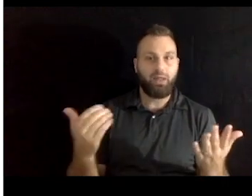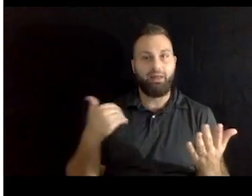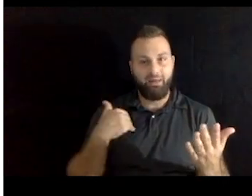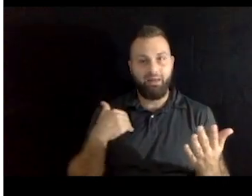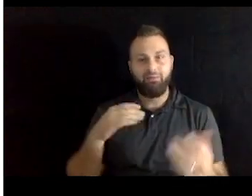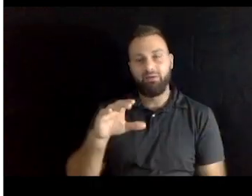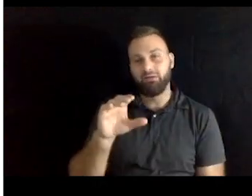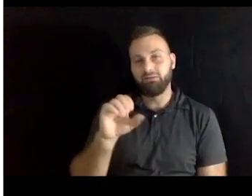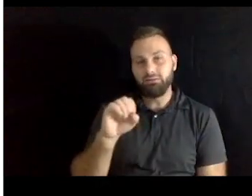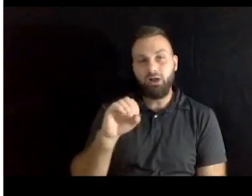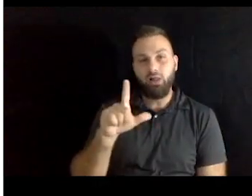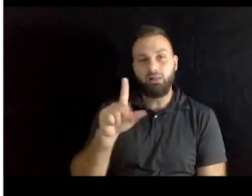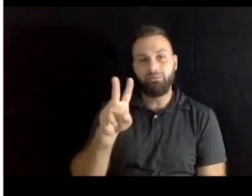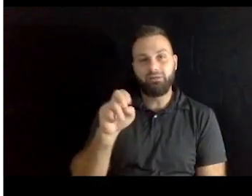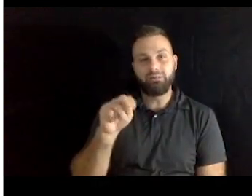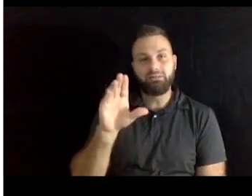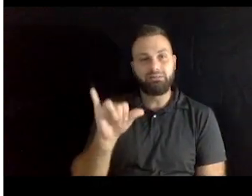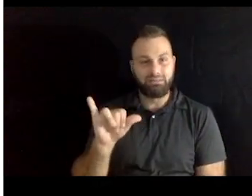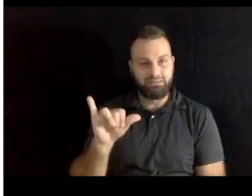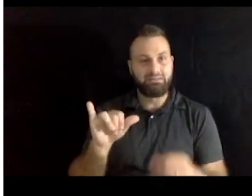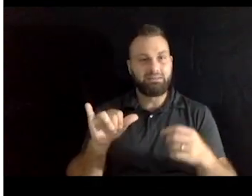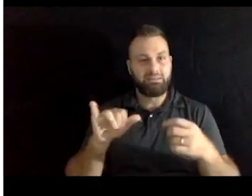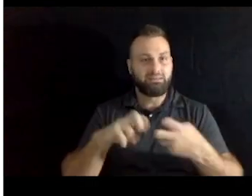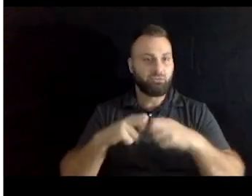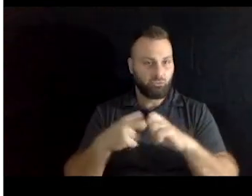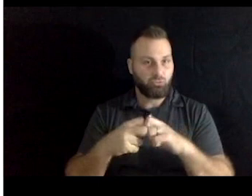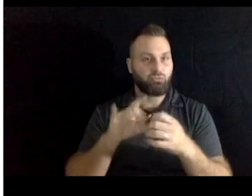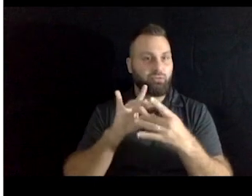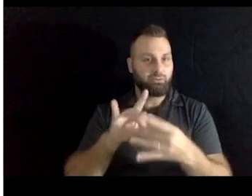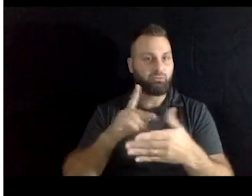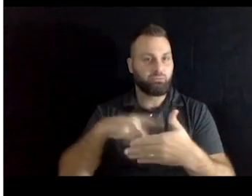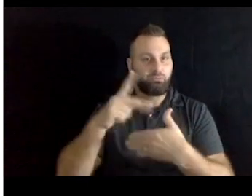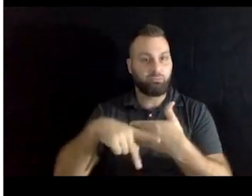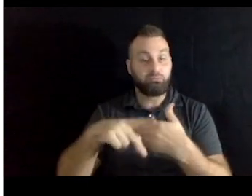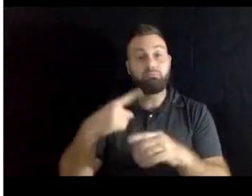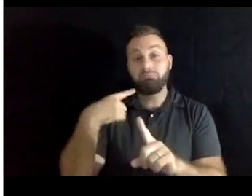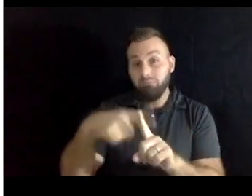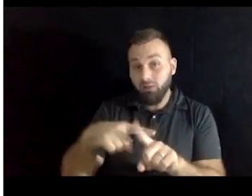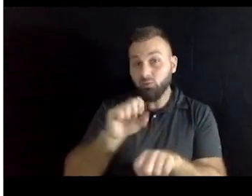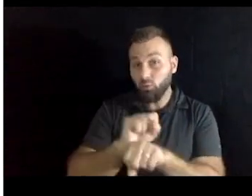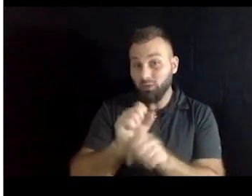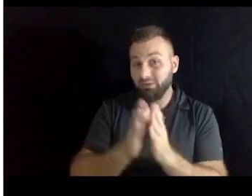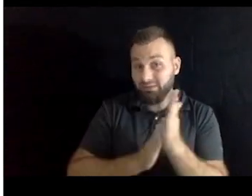program and then even with work incentives, it's important to note that very few